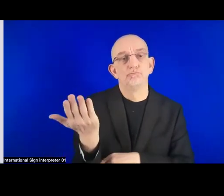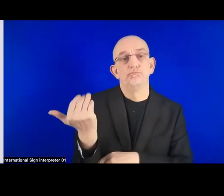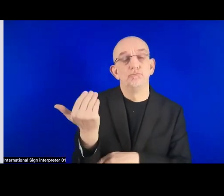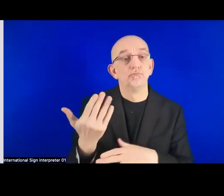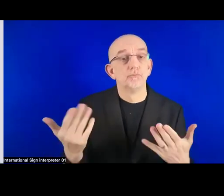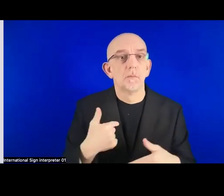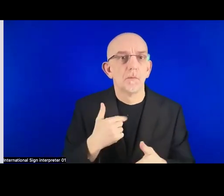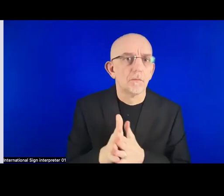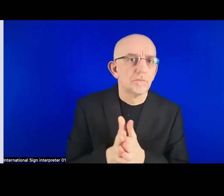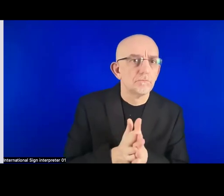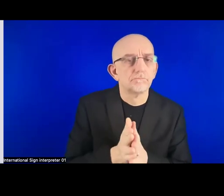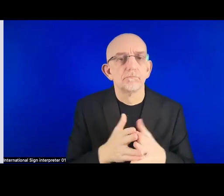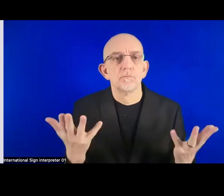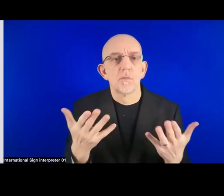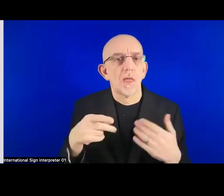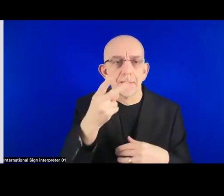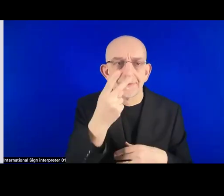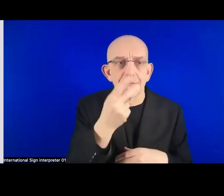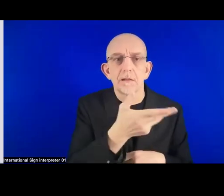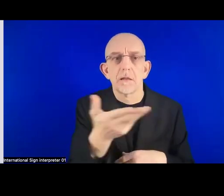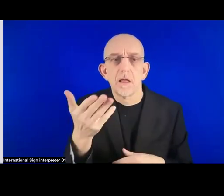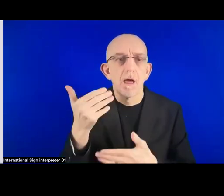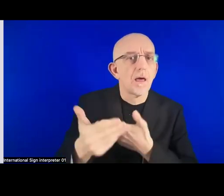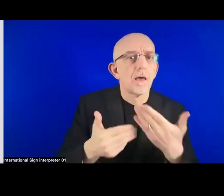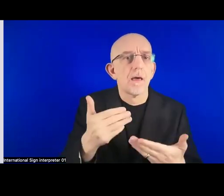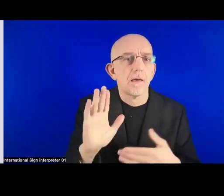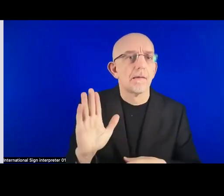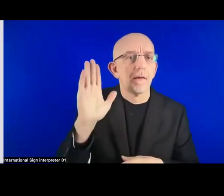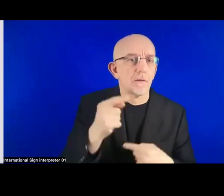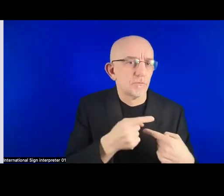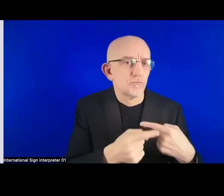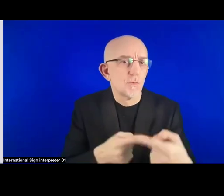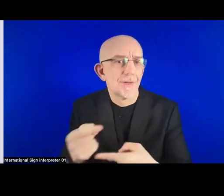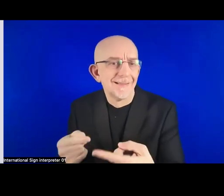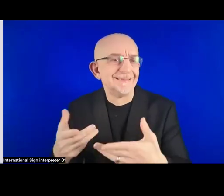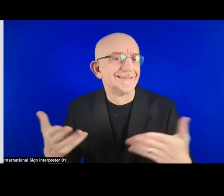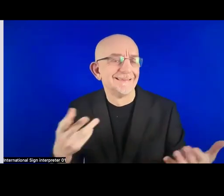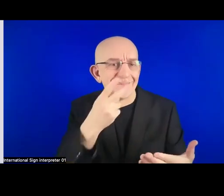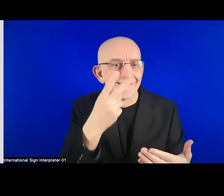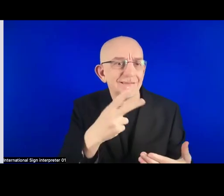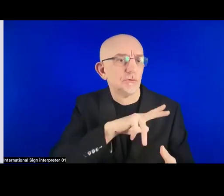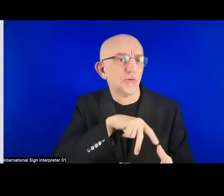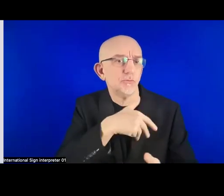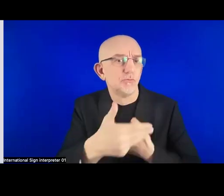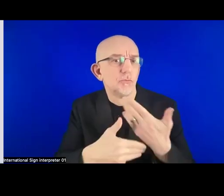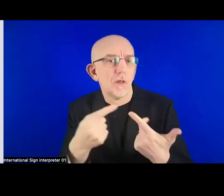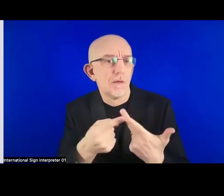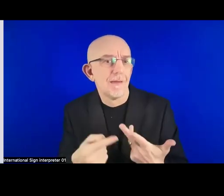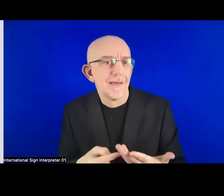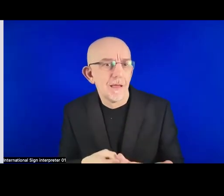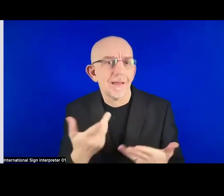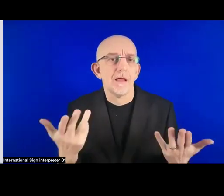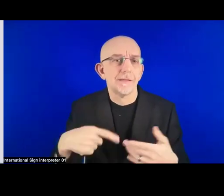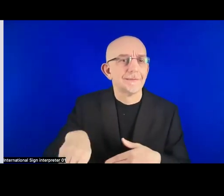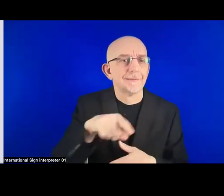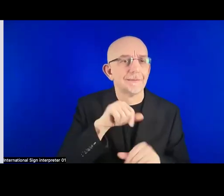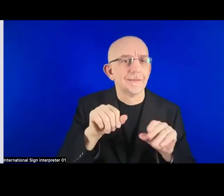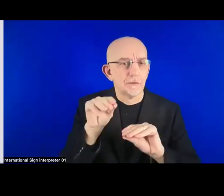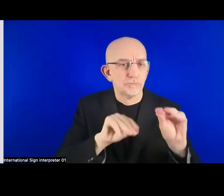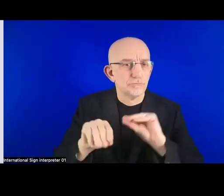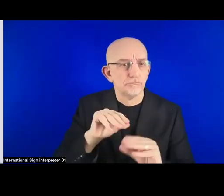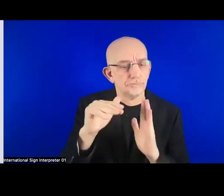and also in eke social policies and disability informed just transitions, so how can